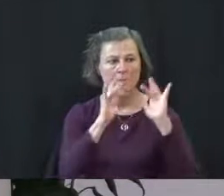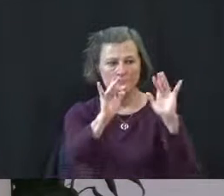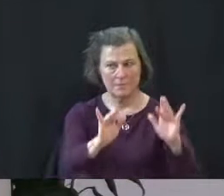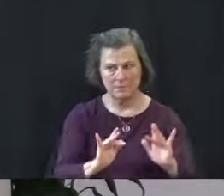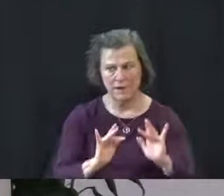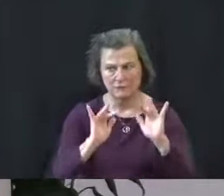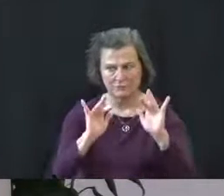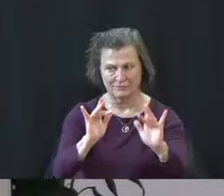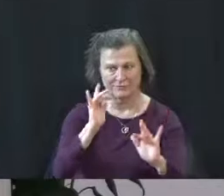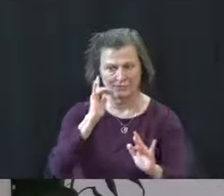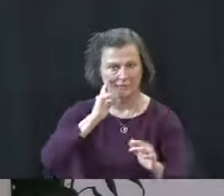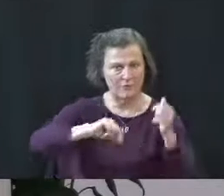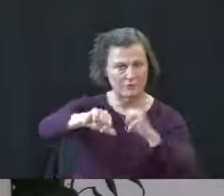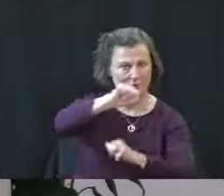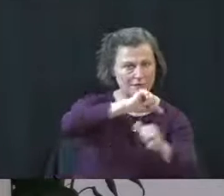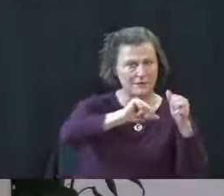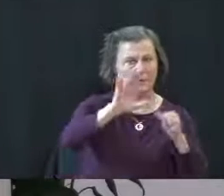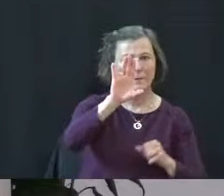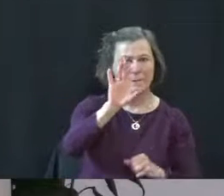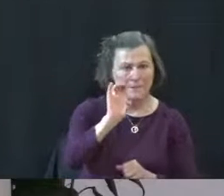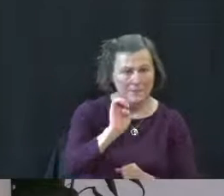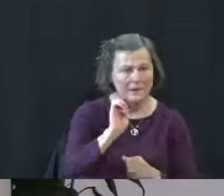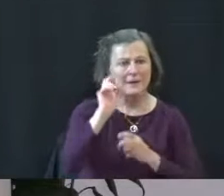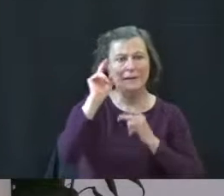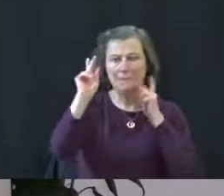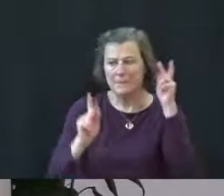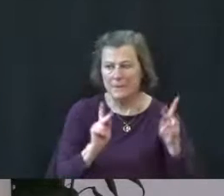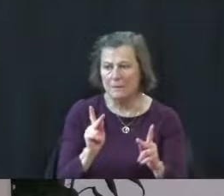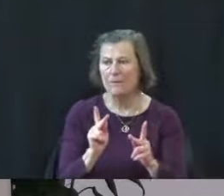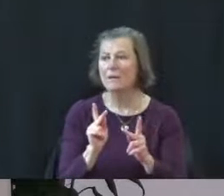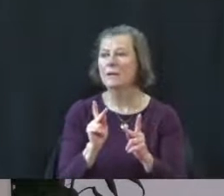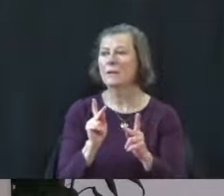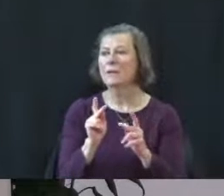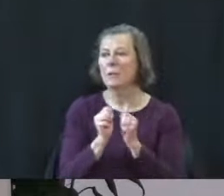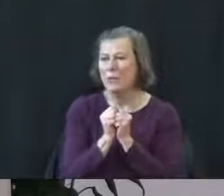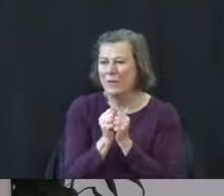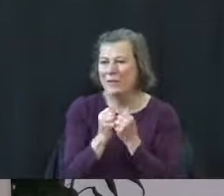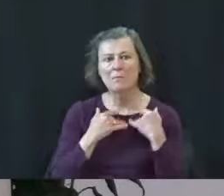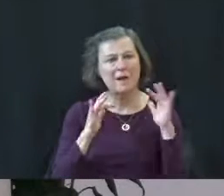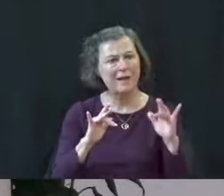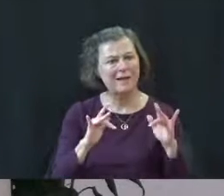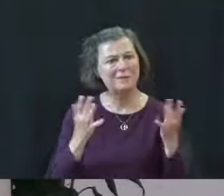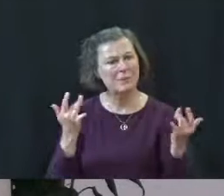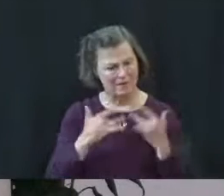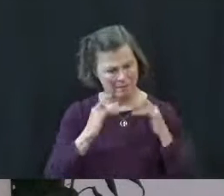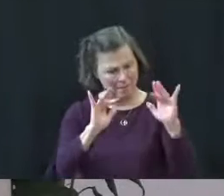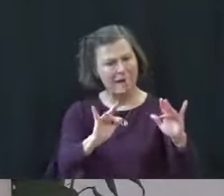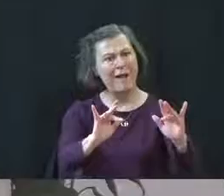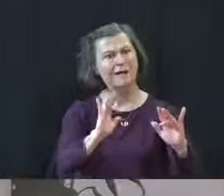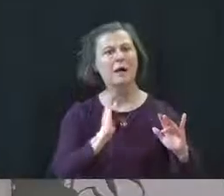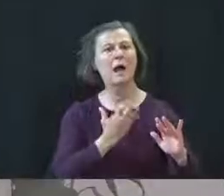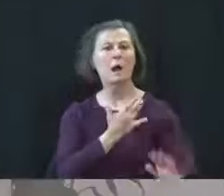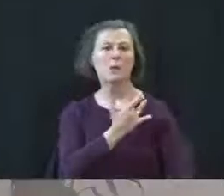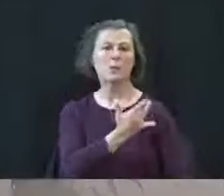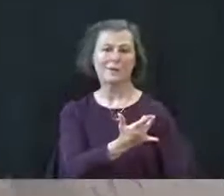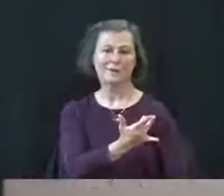to be people of compassion for compassion is our way.